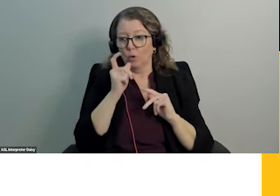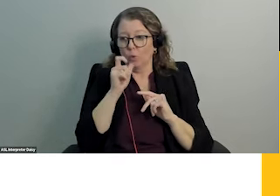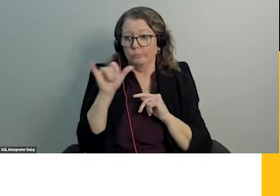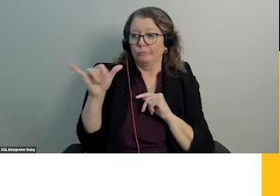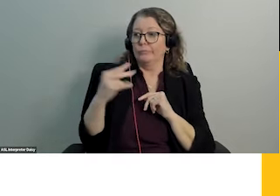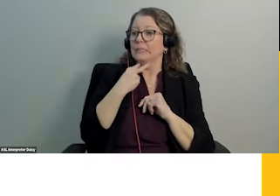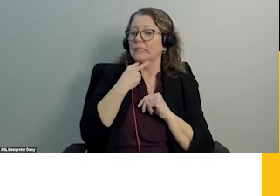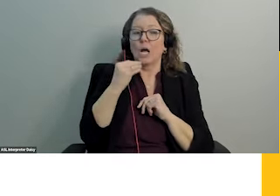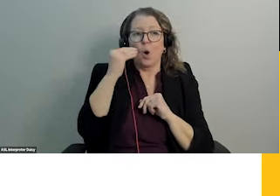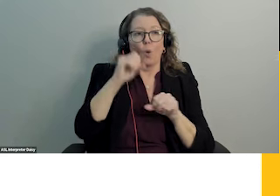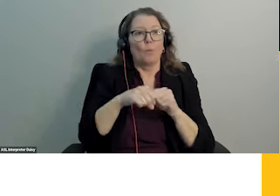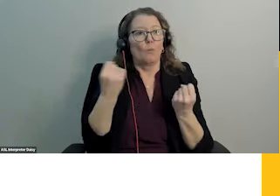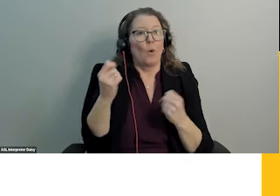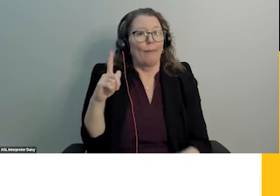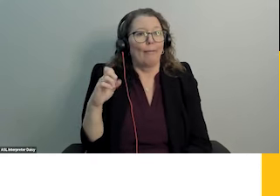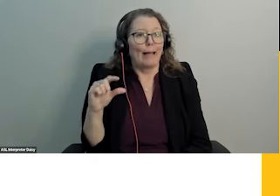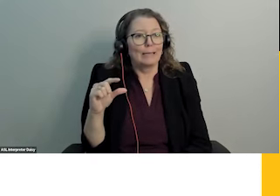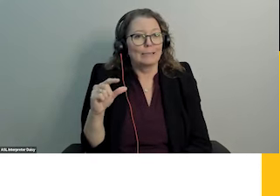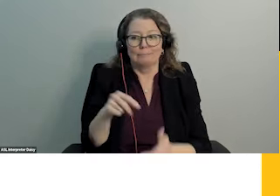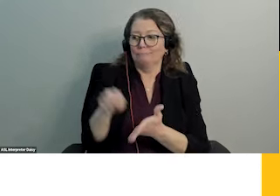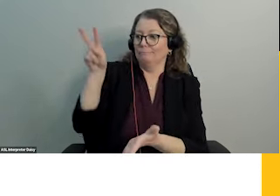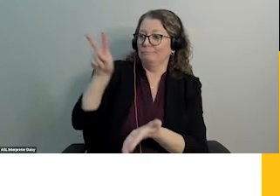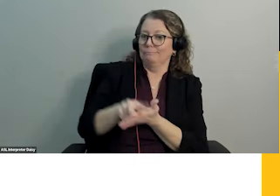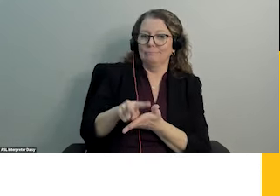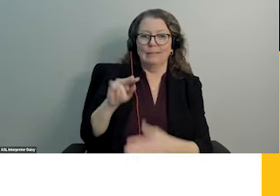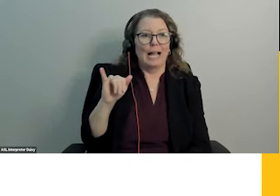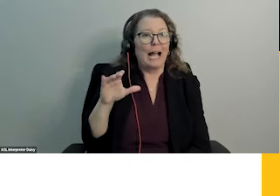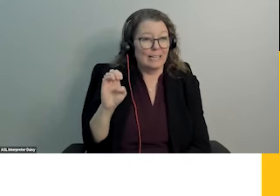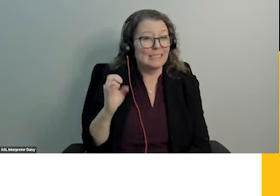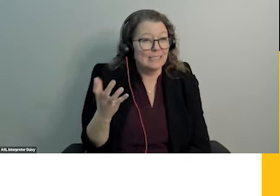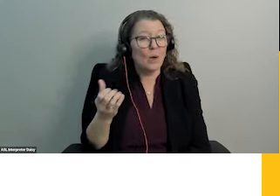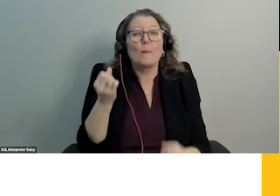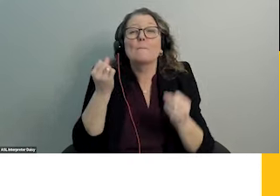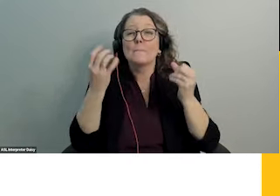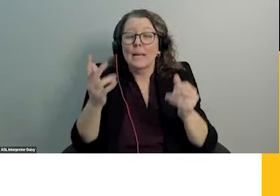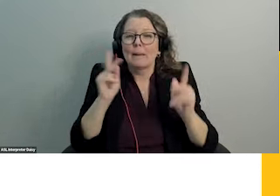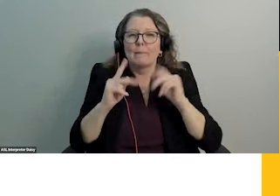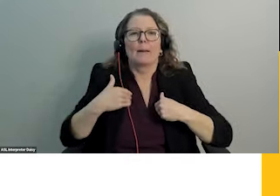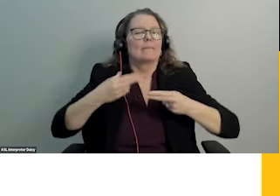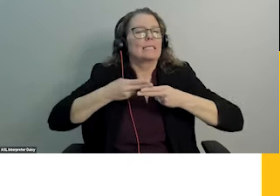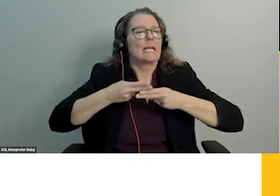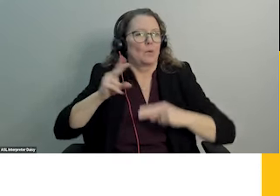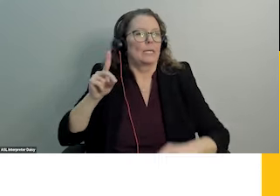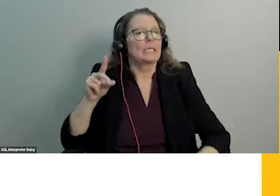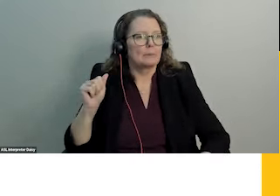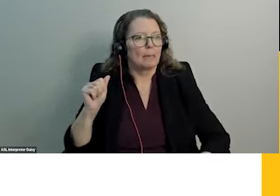with broken legs just due to slips on the ice. So a lot of people have experience with temporary disabilities throughout their lives.